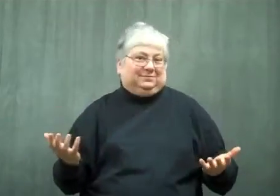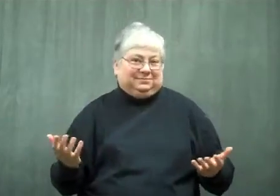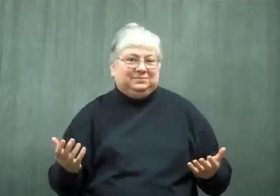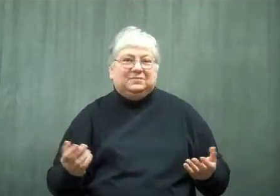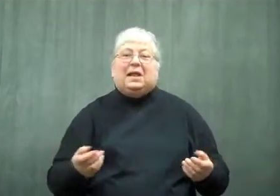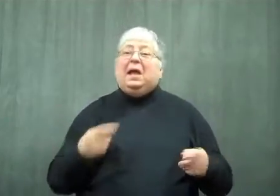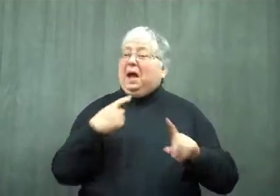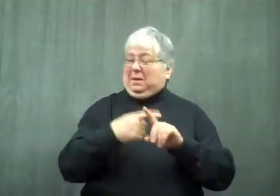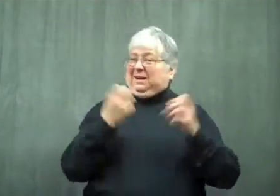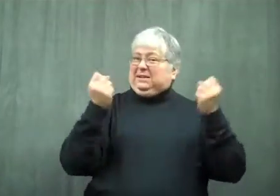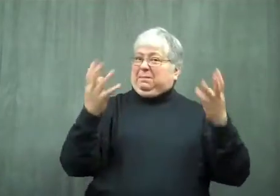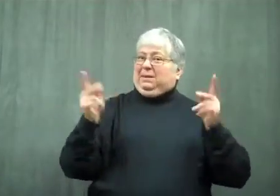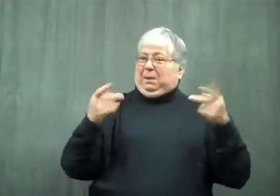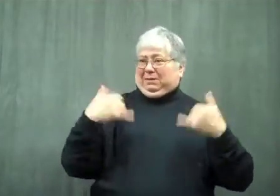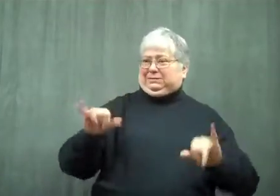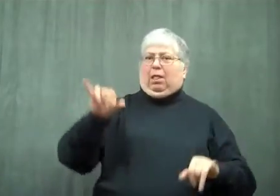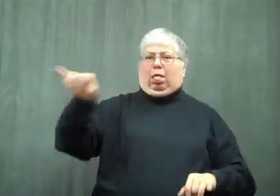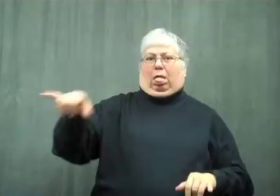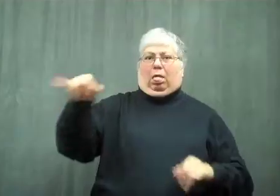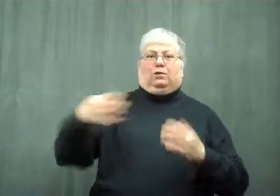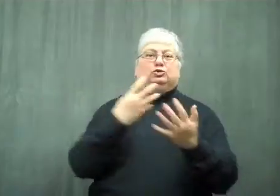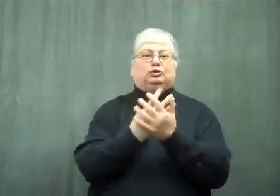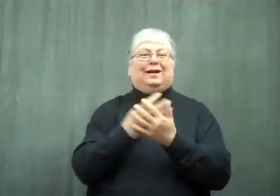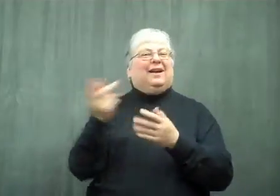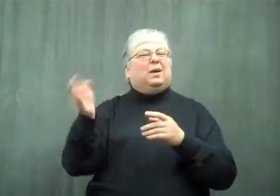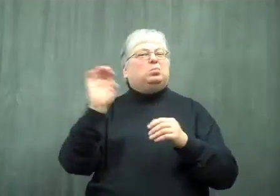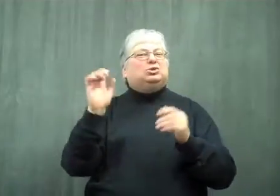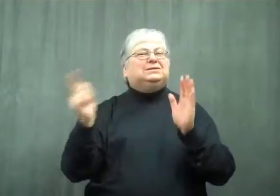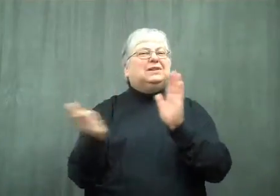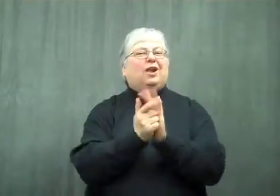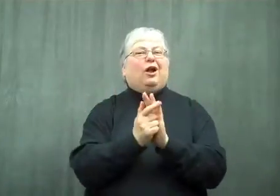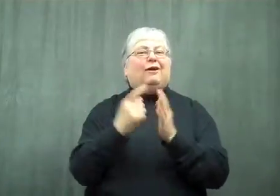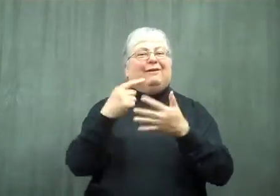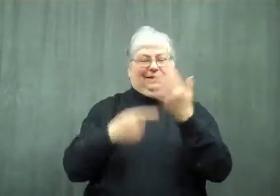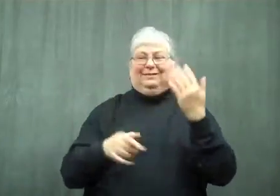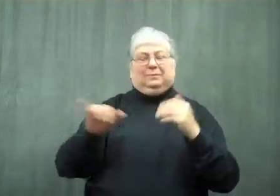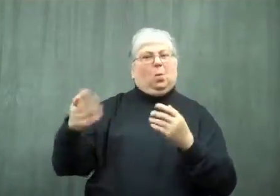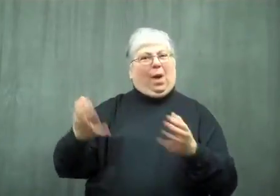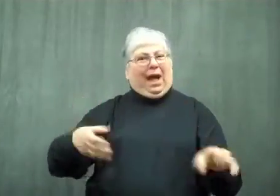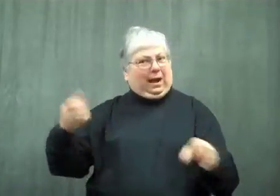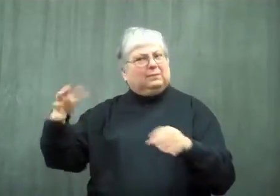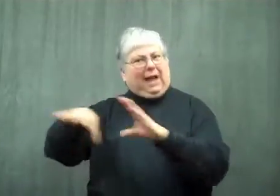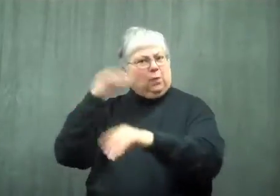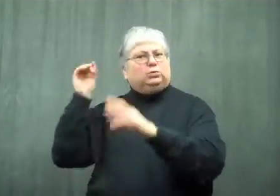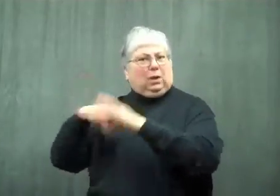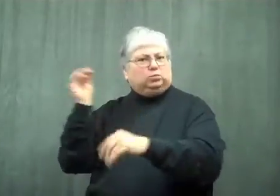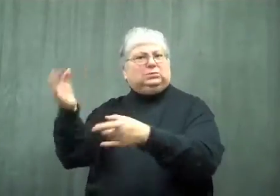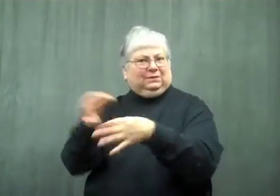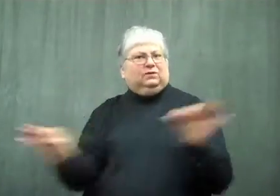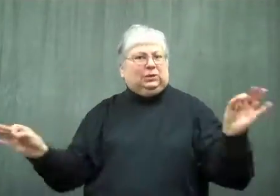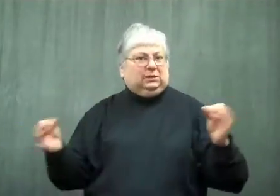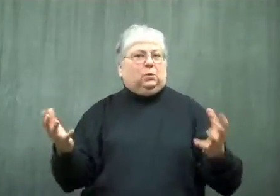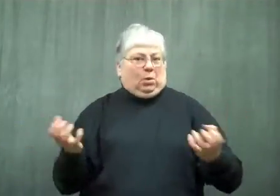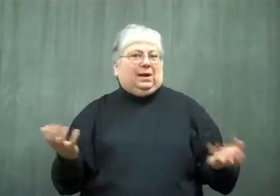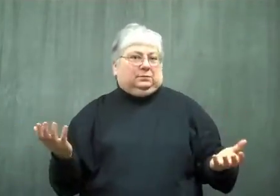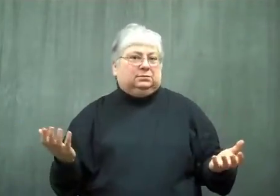They wanted the release of people jailed under emergency law.